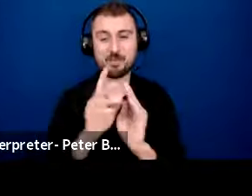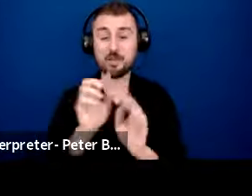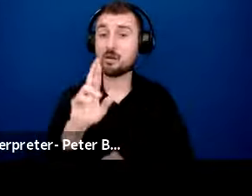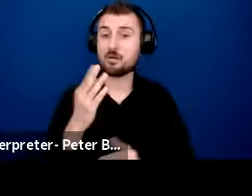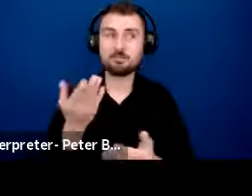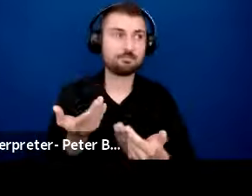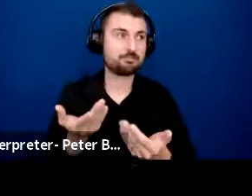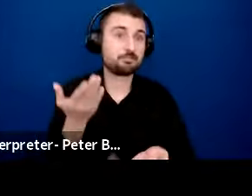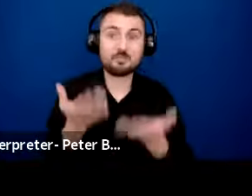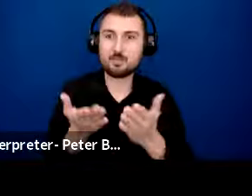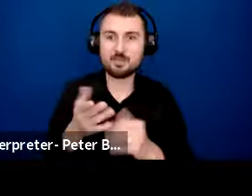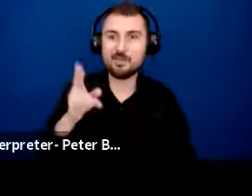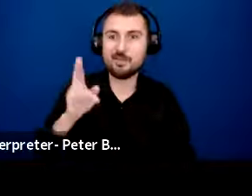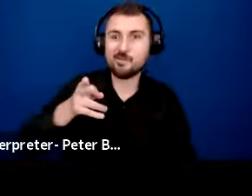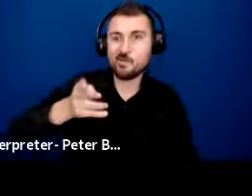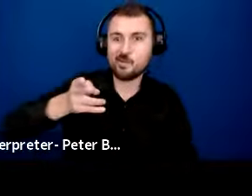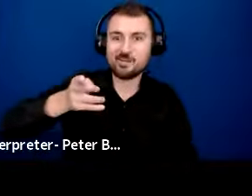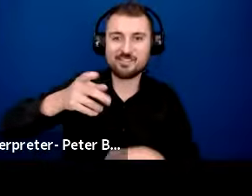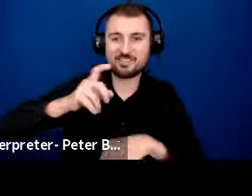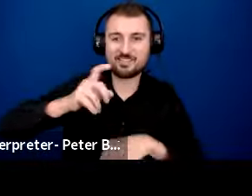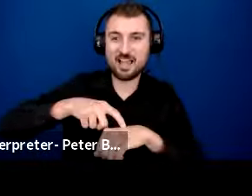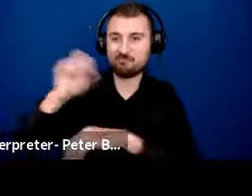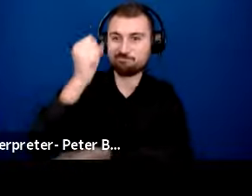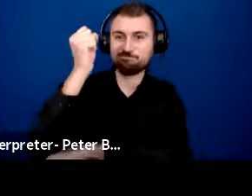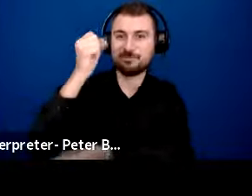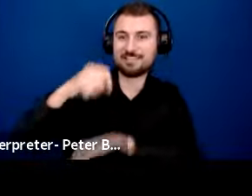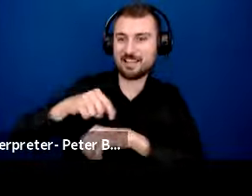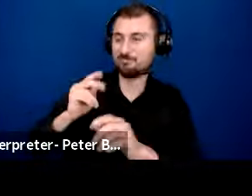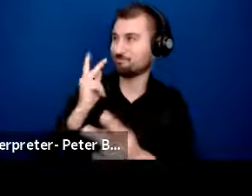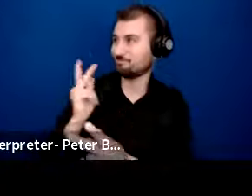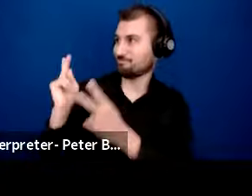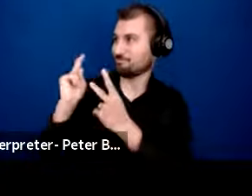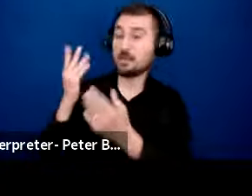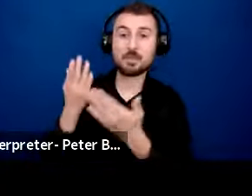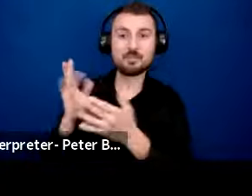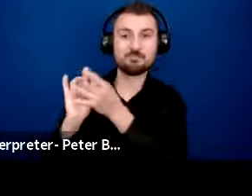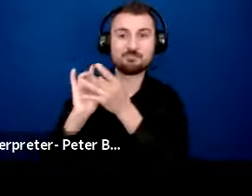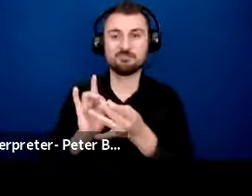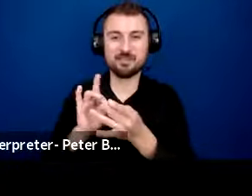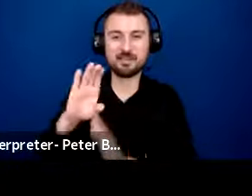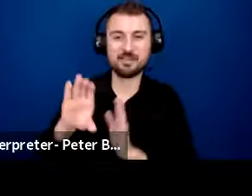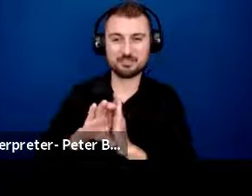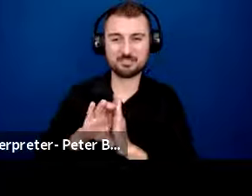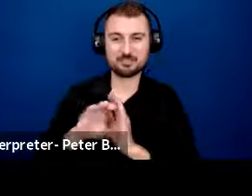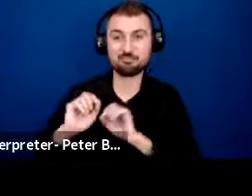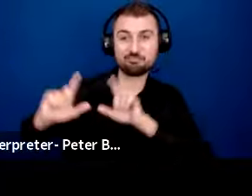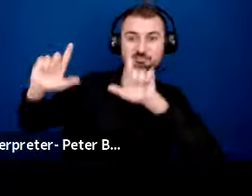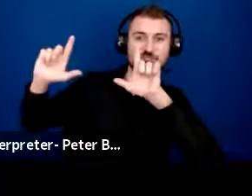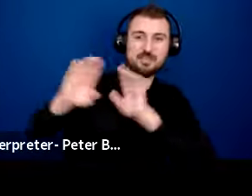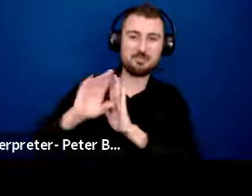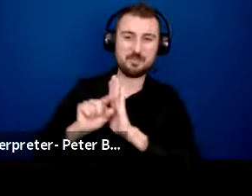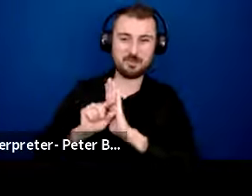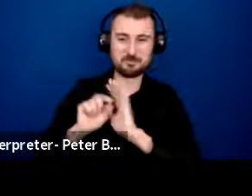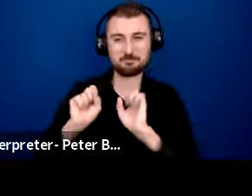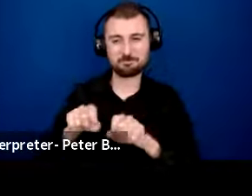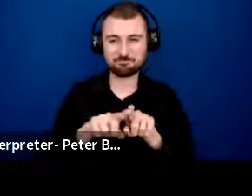Maybe your teaching about a specific geography location and so you can include a virtual background of that area maybe for that meeting then.